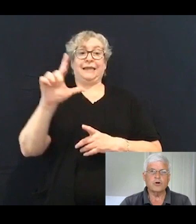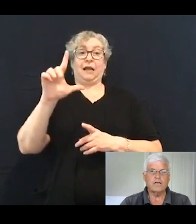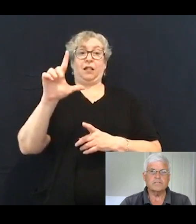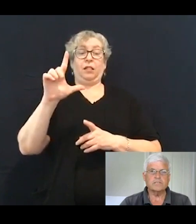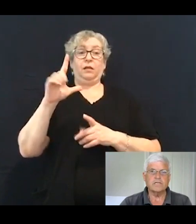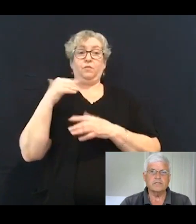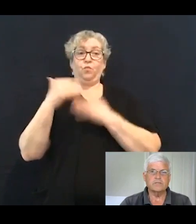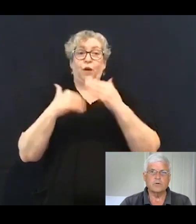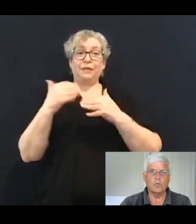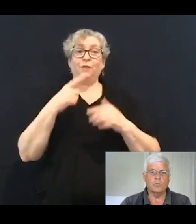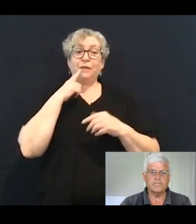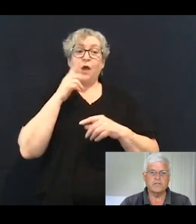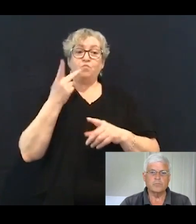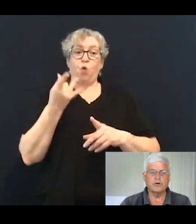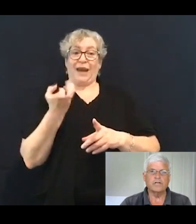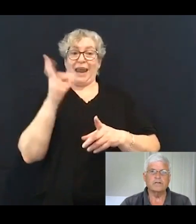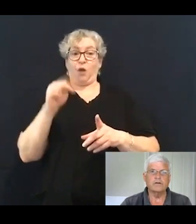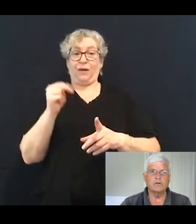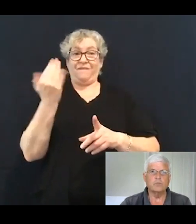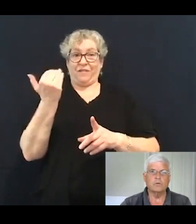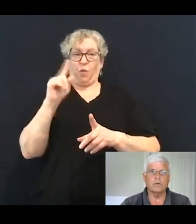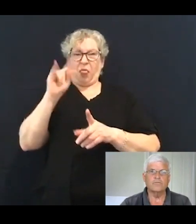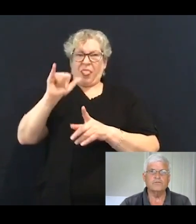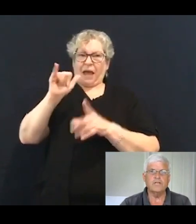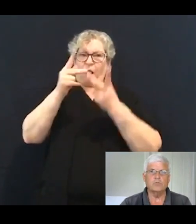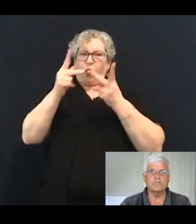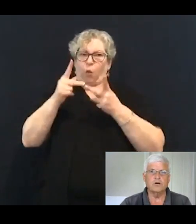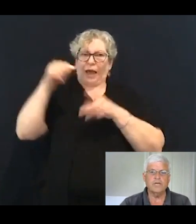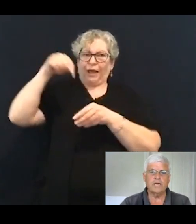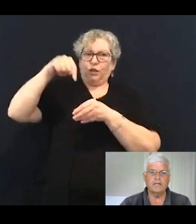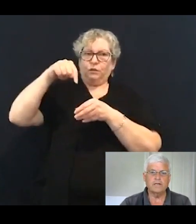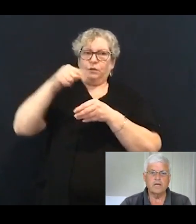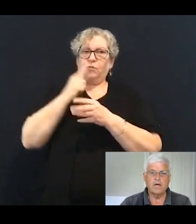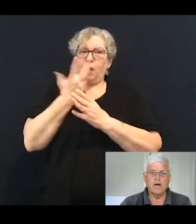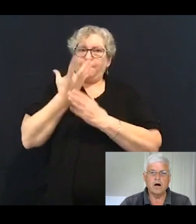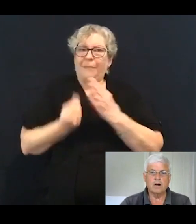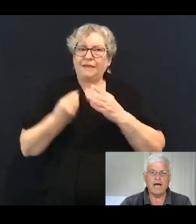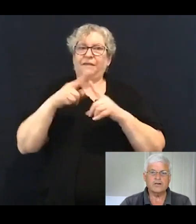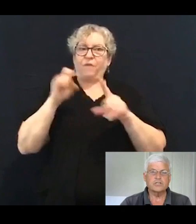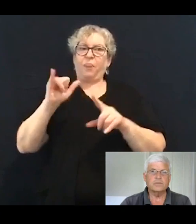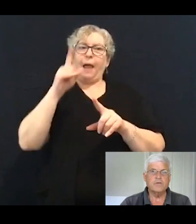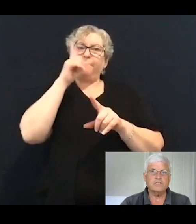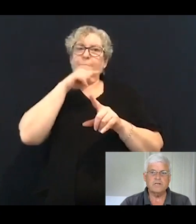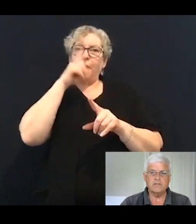we said the protocadherin-15 was located are actually missing in the mouse.